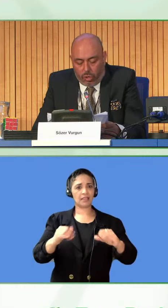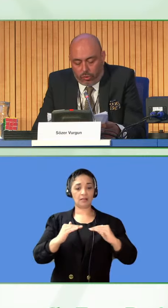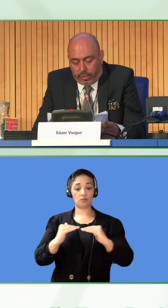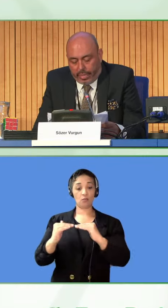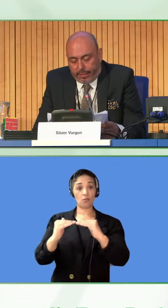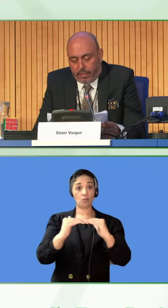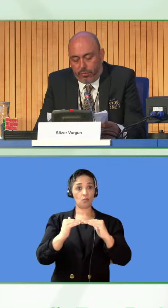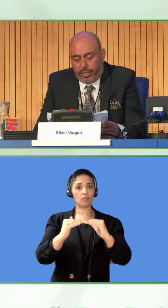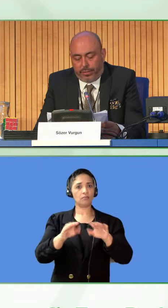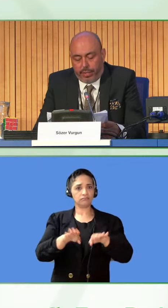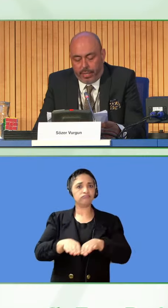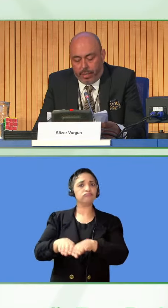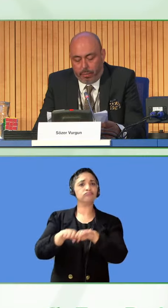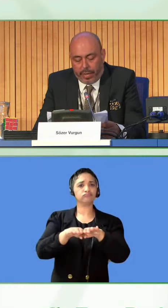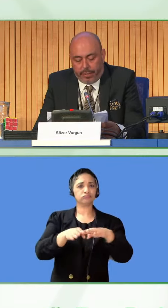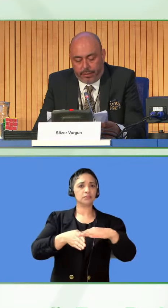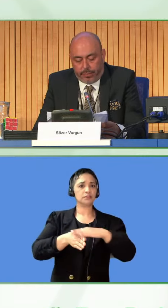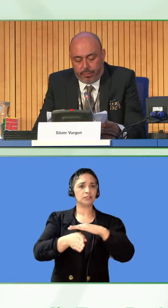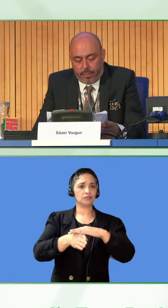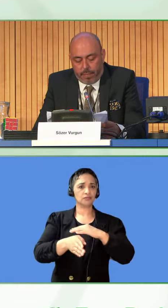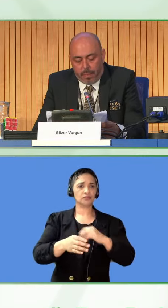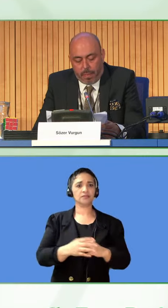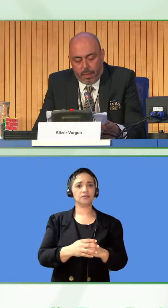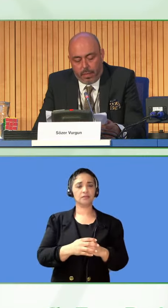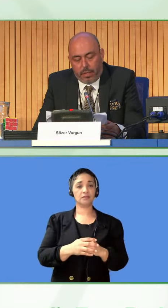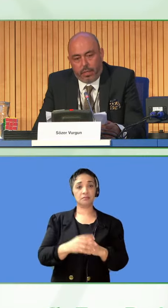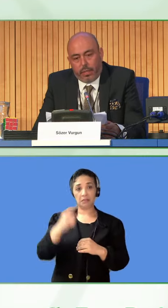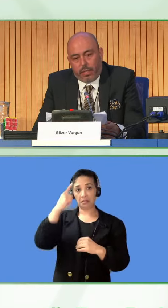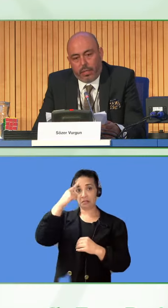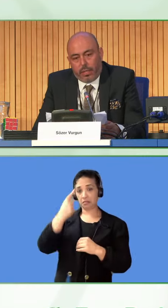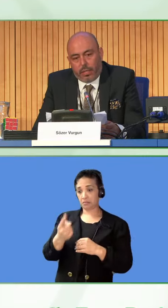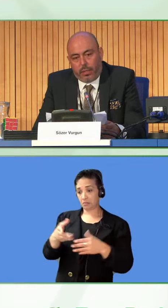Not just the visually impaired.